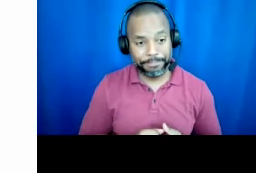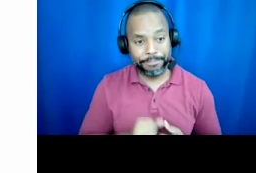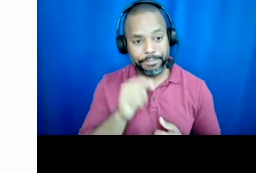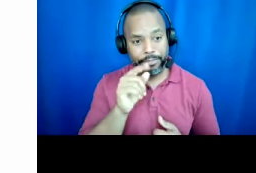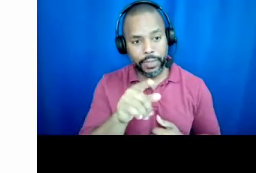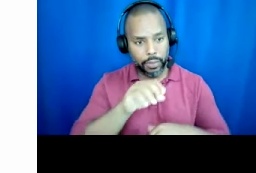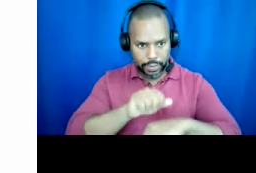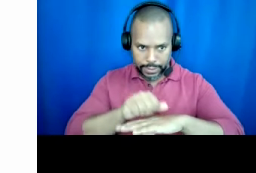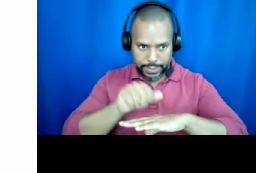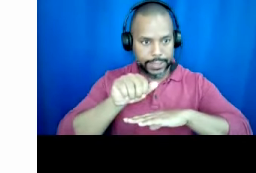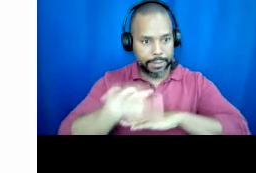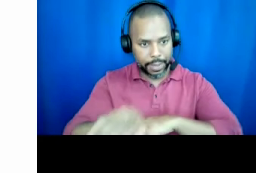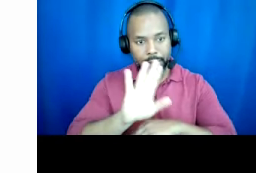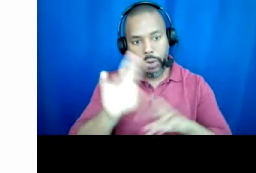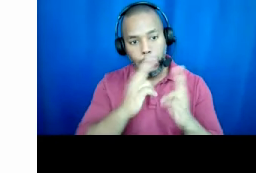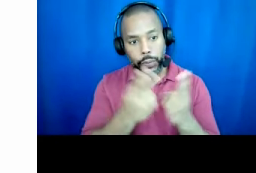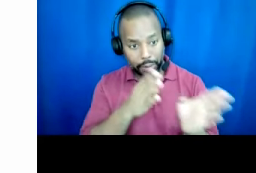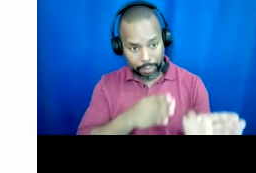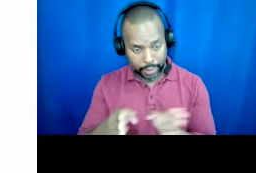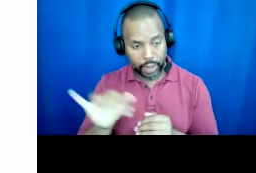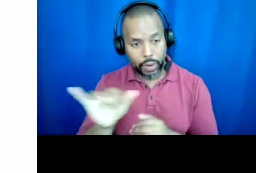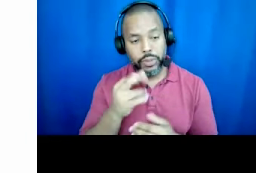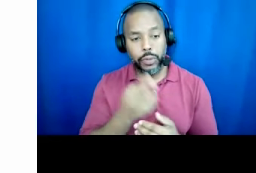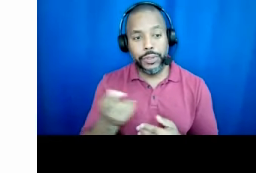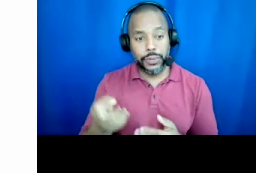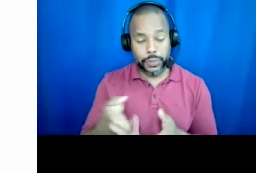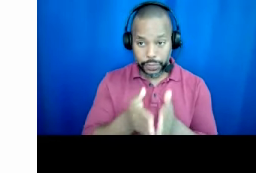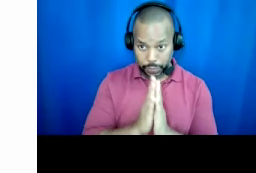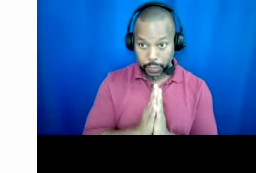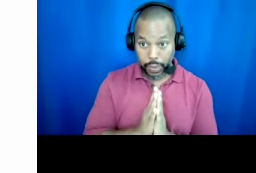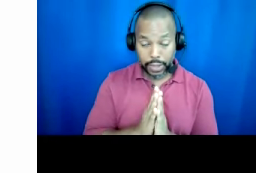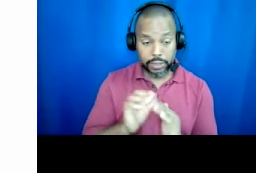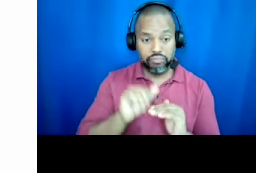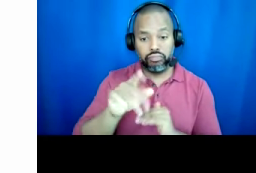of the unit plan and resource request would go to the area supervisors,